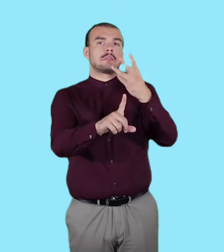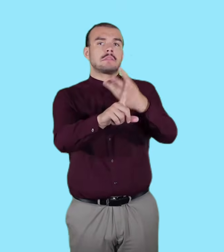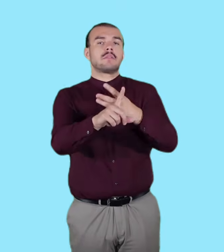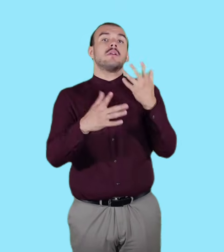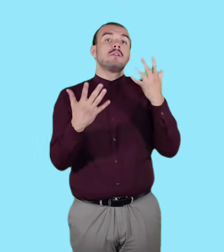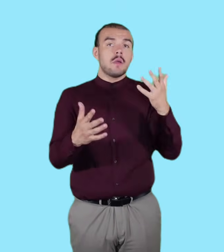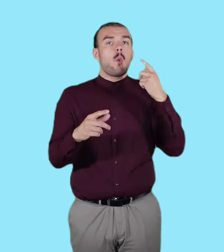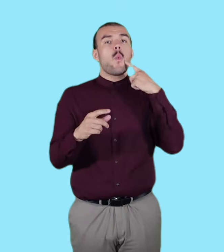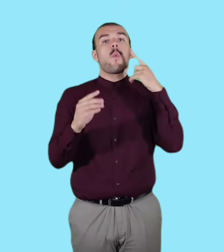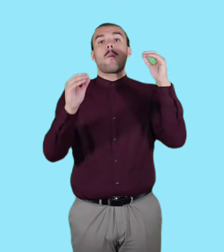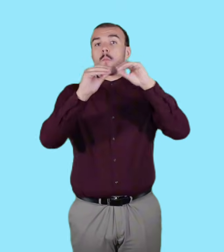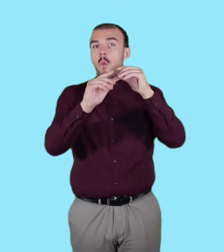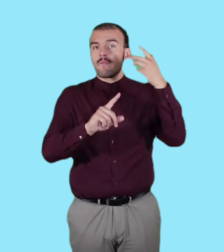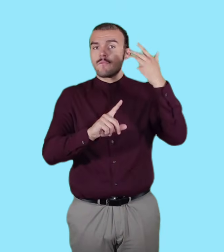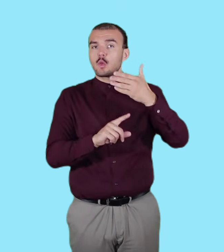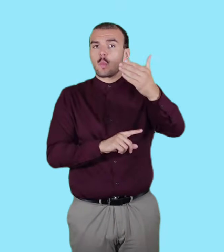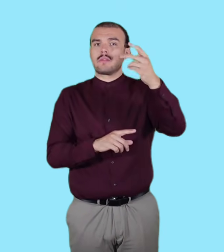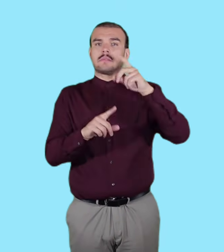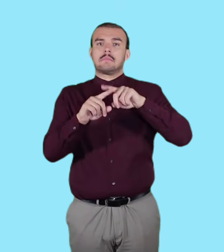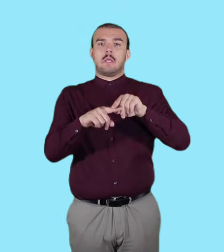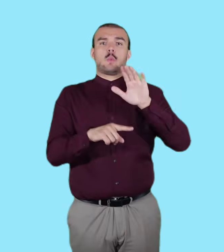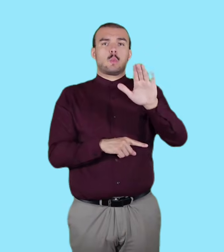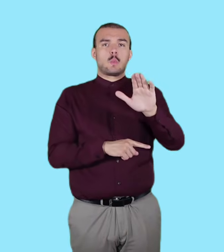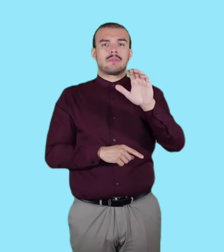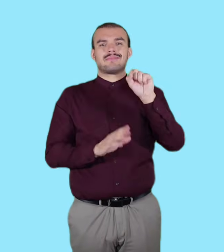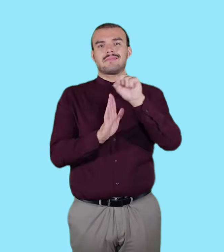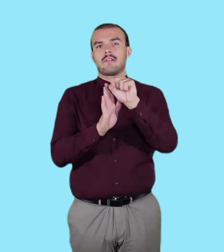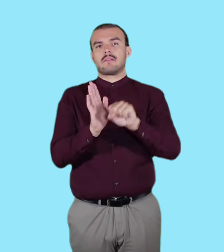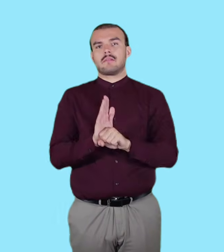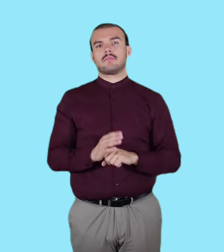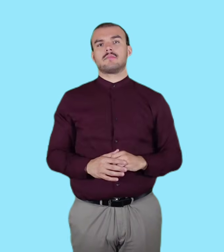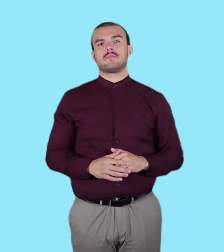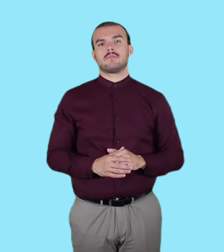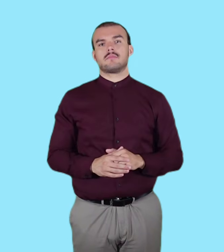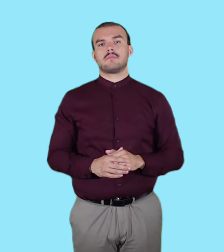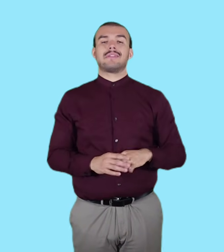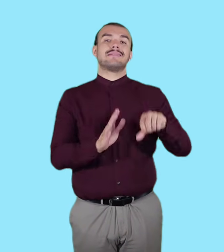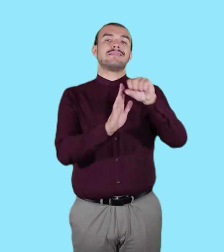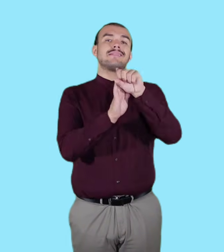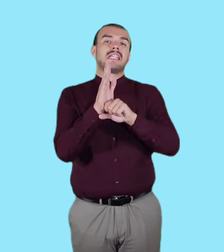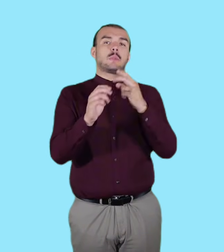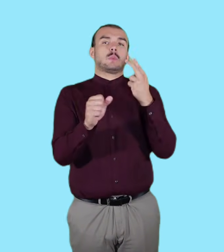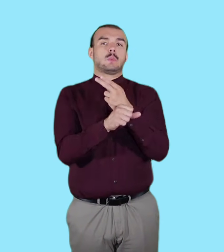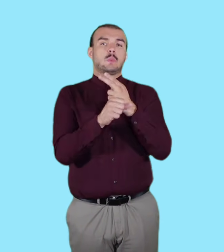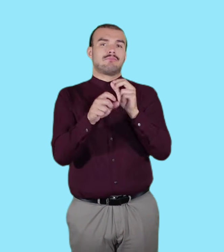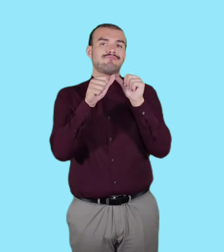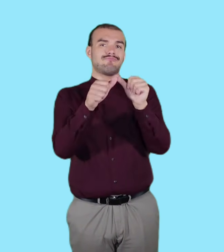or more frequently, depending on your state. States will use existing data